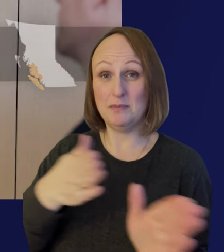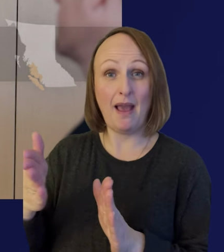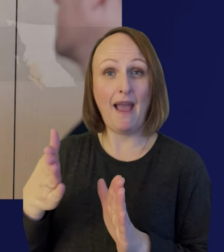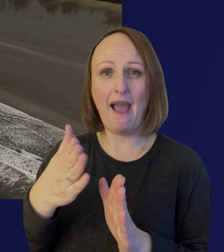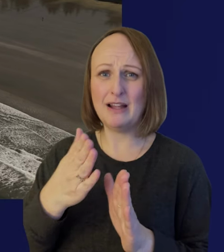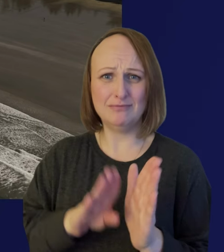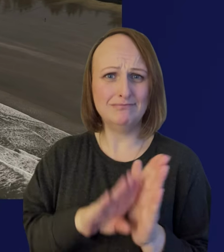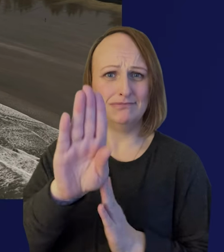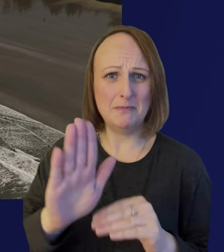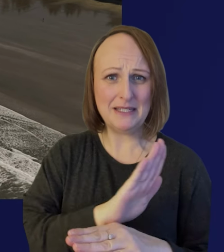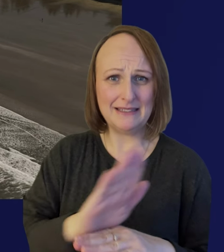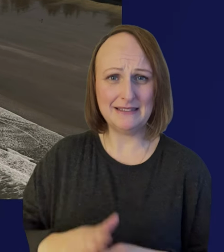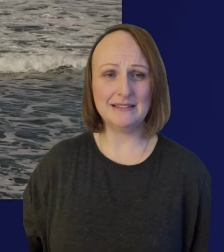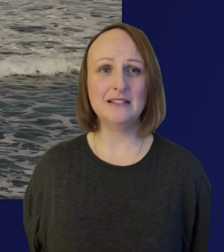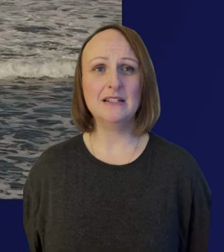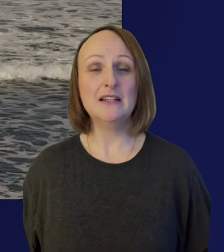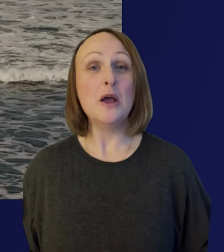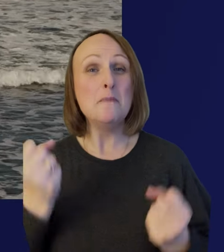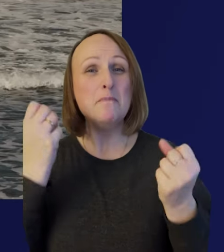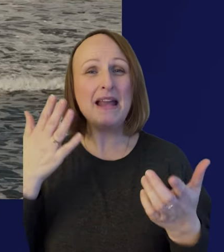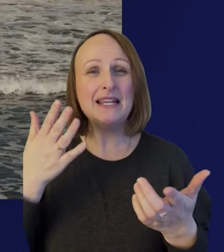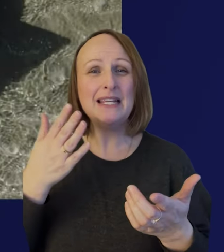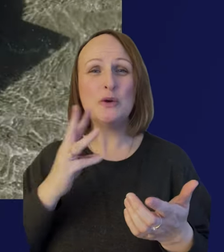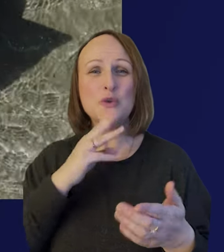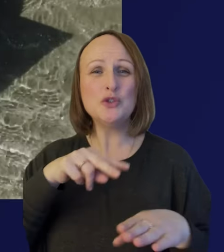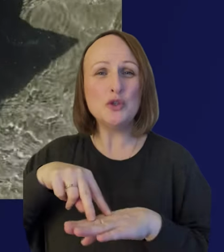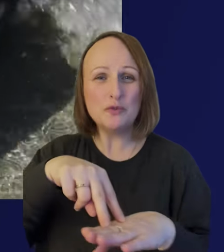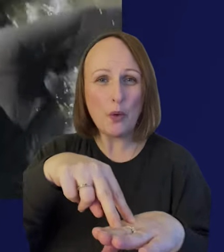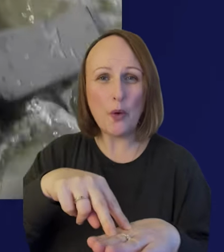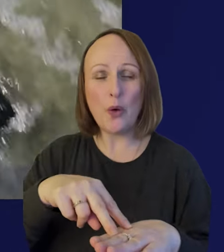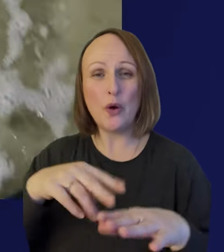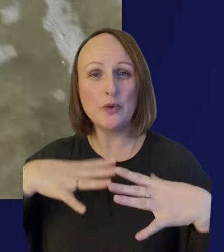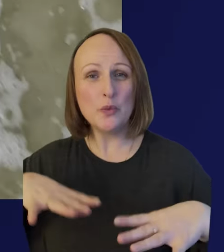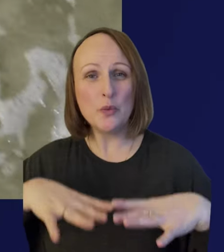(LUCAS): There's a lot of surfboards and wetsuits that get used and then disposed of. Basically all that material was going straight to the landfill. We